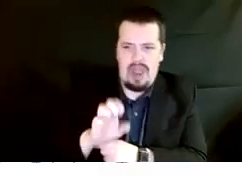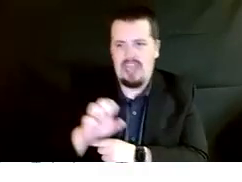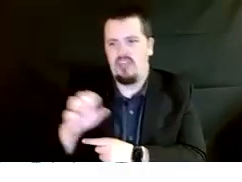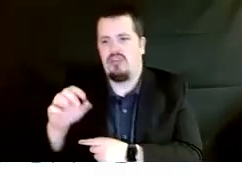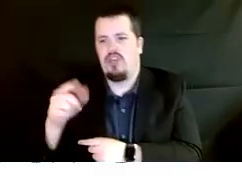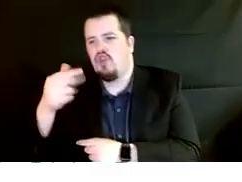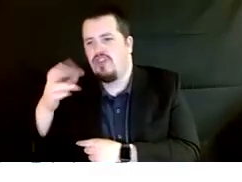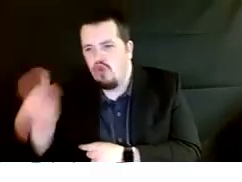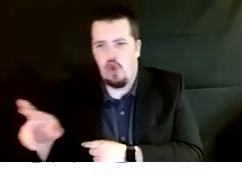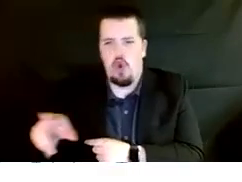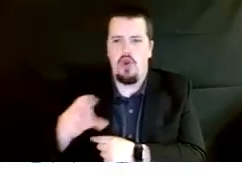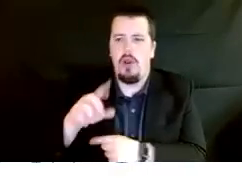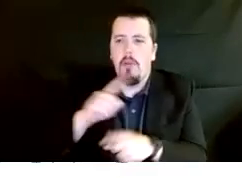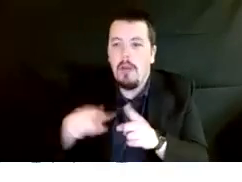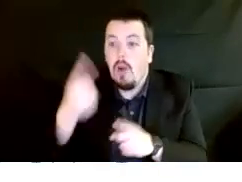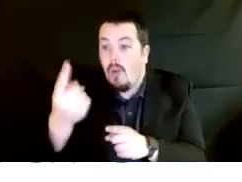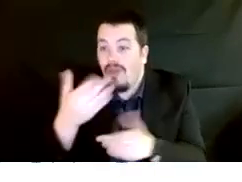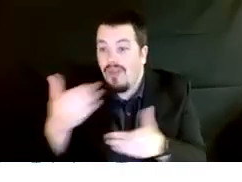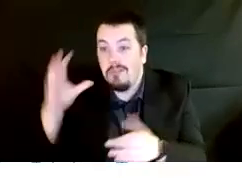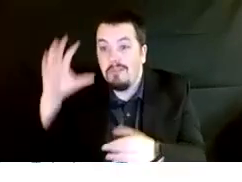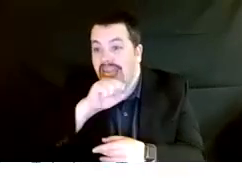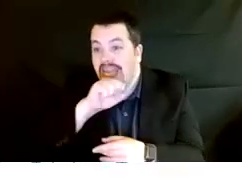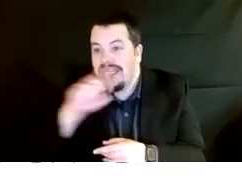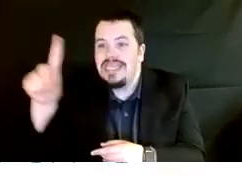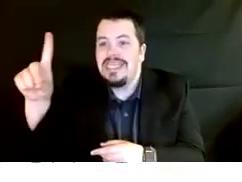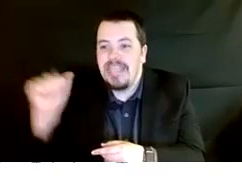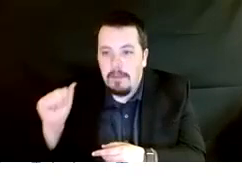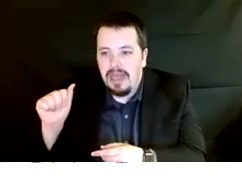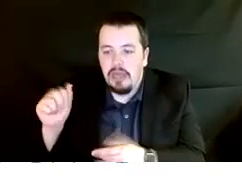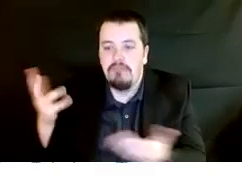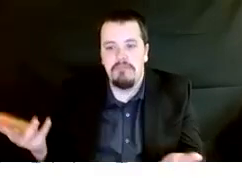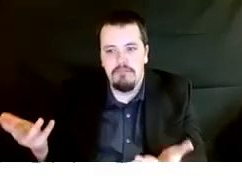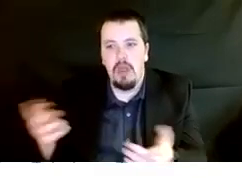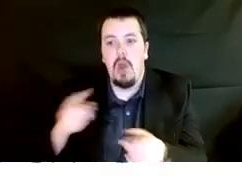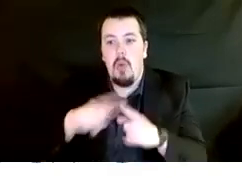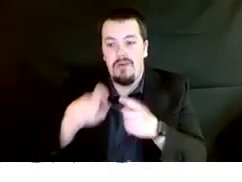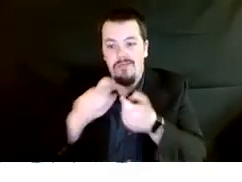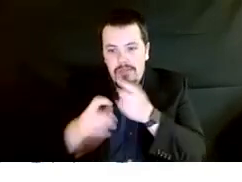it left out disability completely and so one of our edits was just to even put that framing